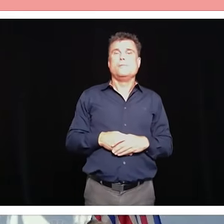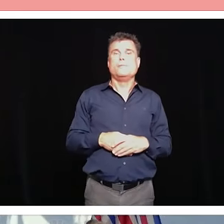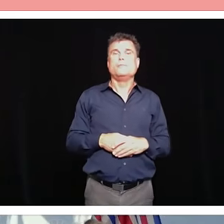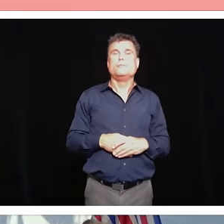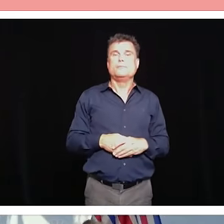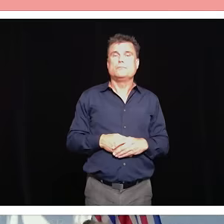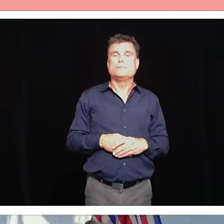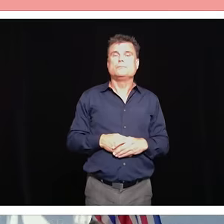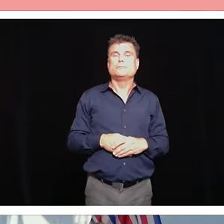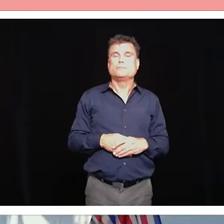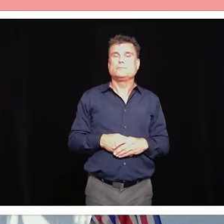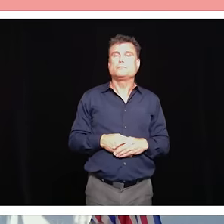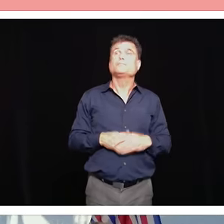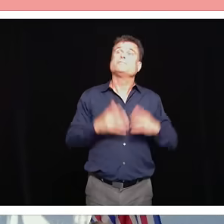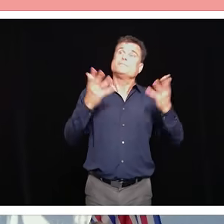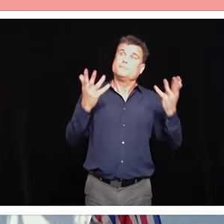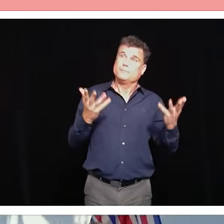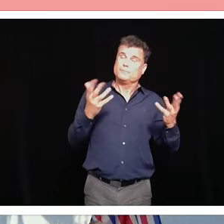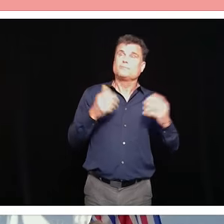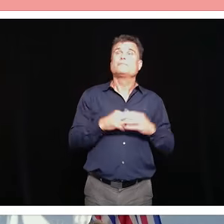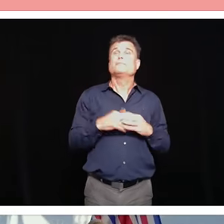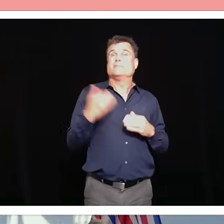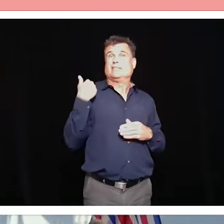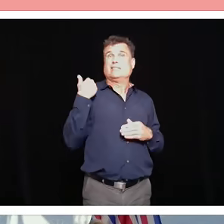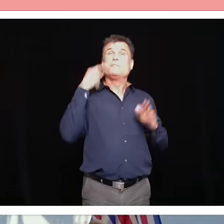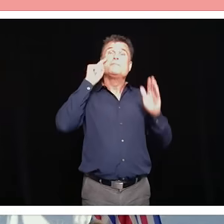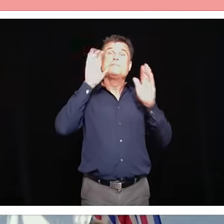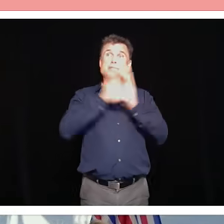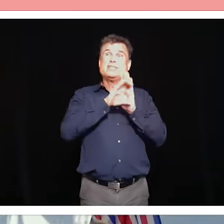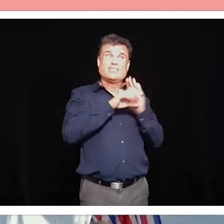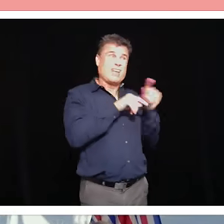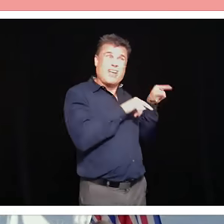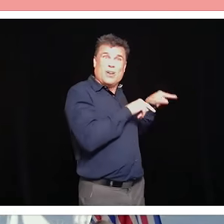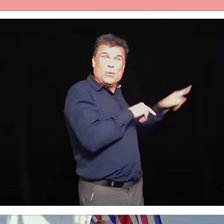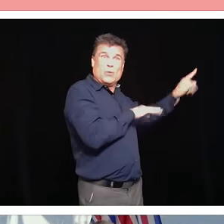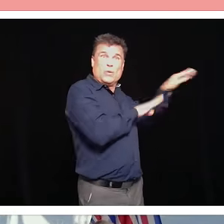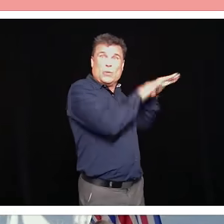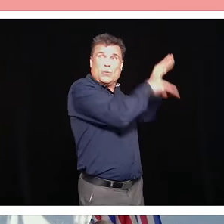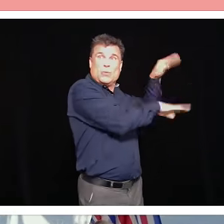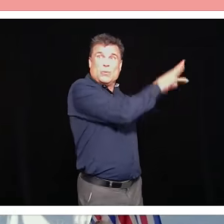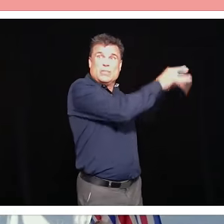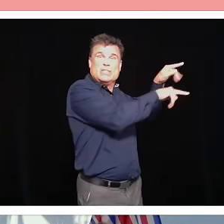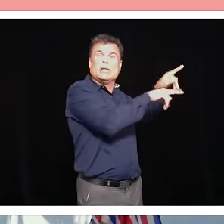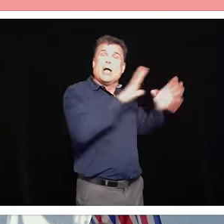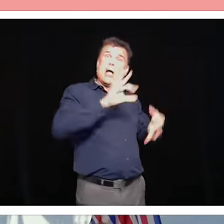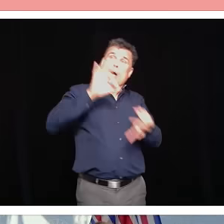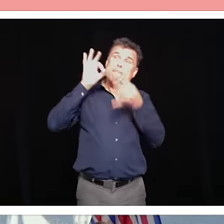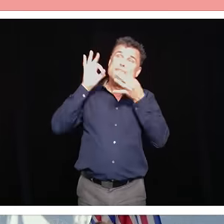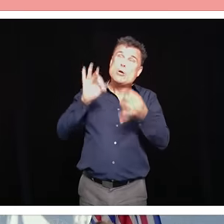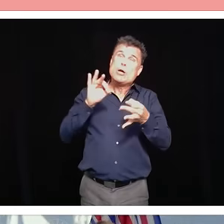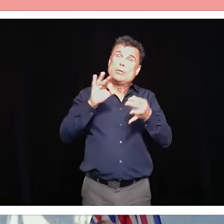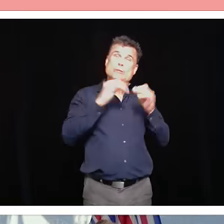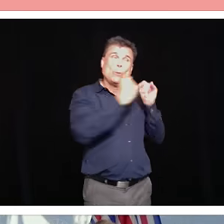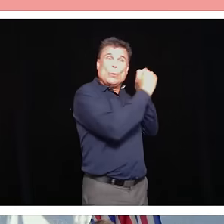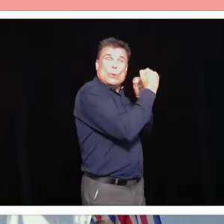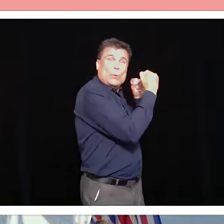physical distancing ever having those other in terms of us stopping the transmission